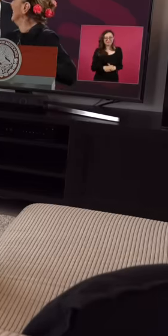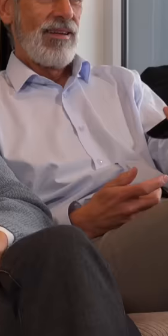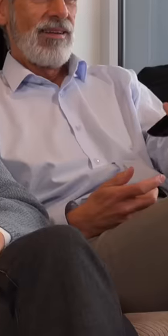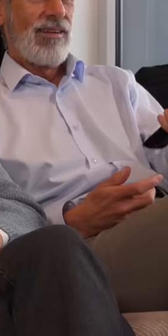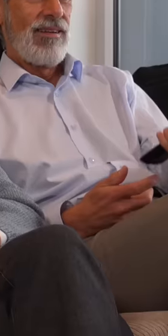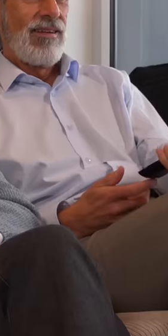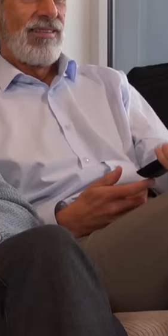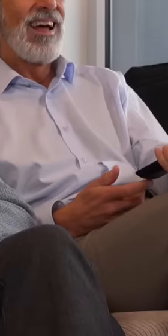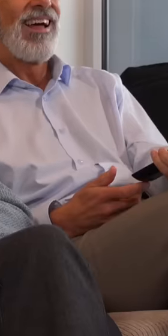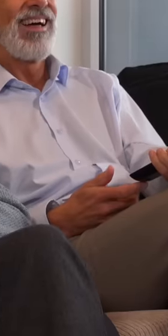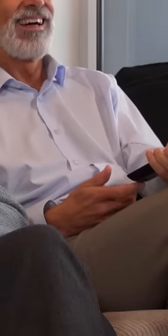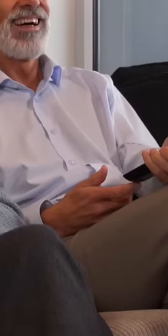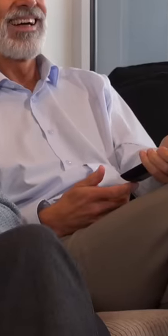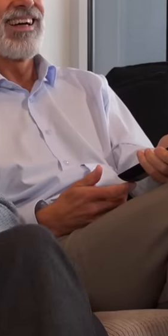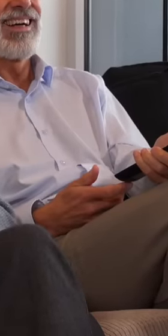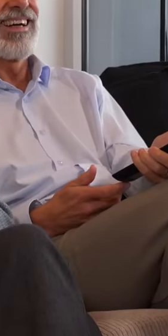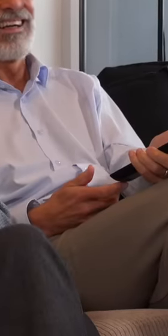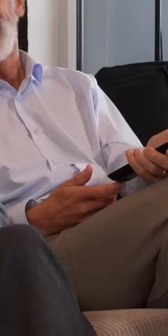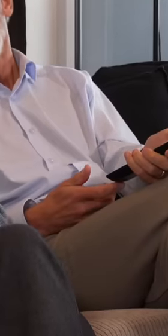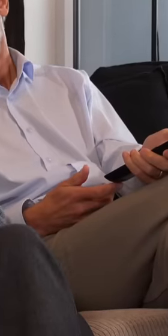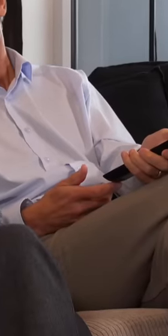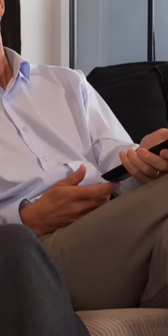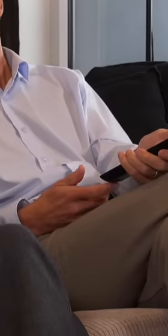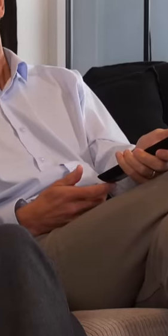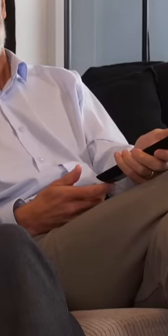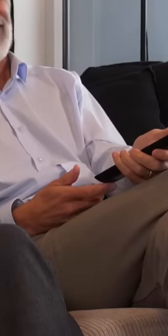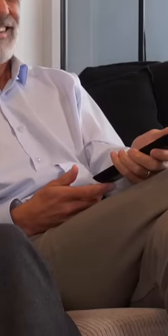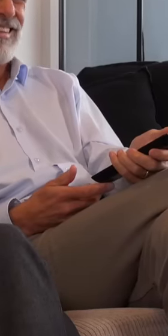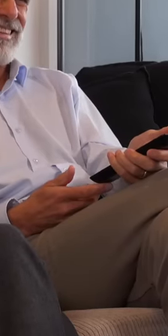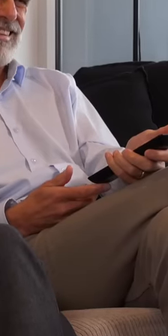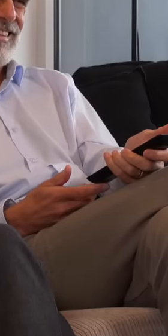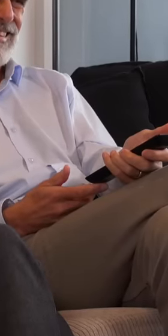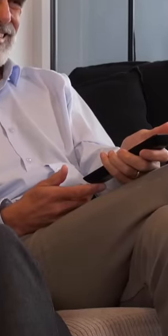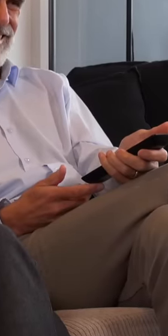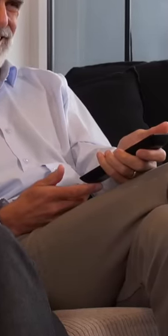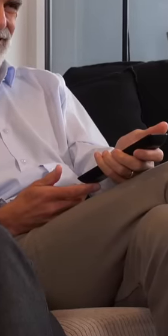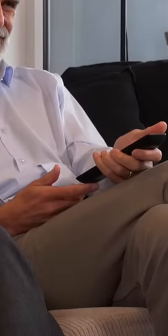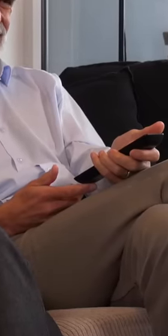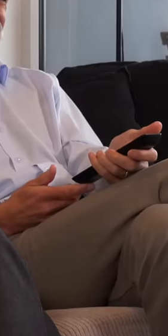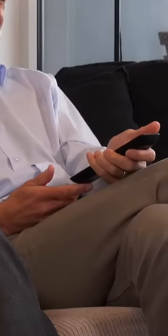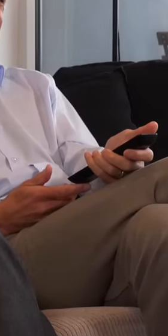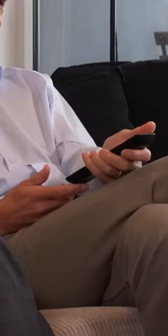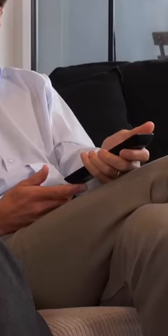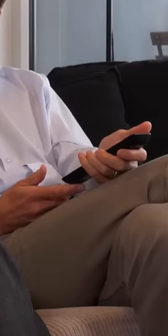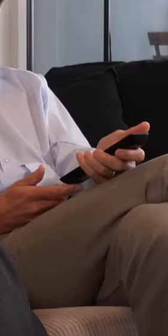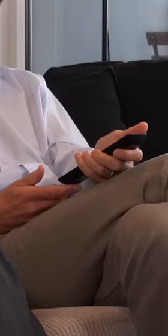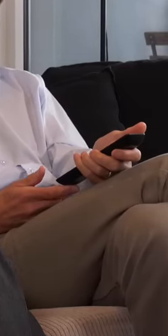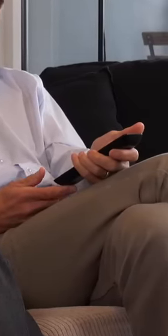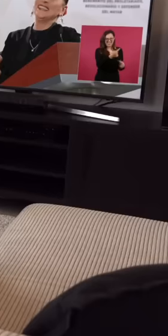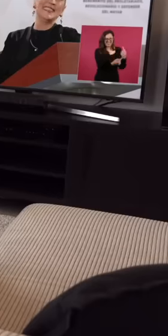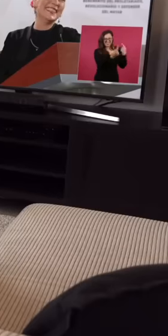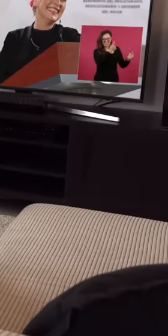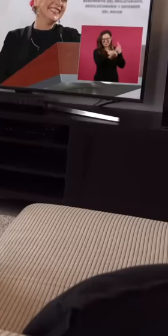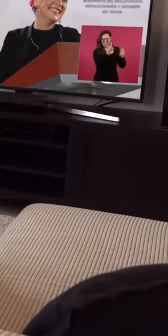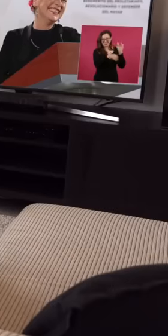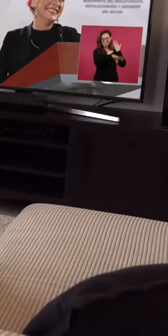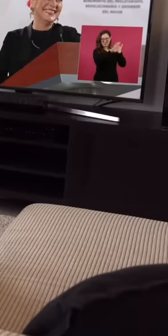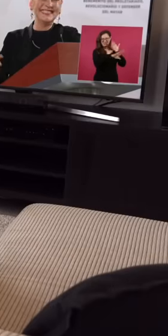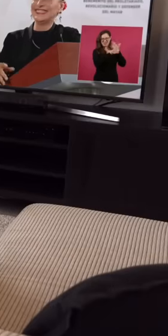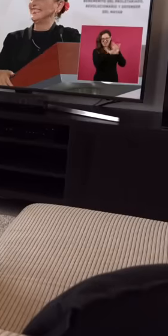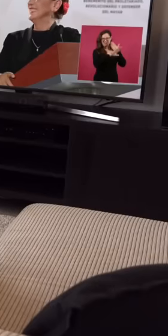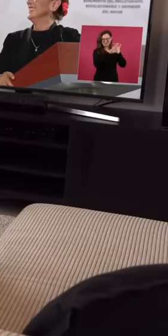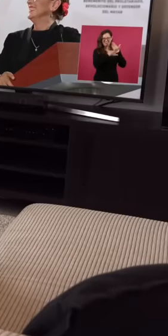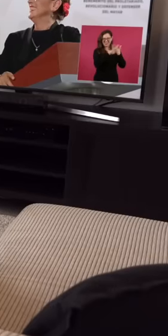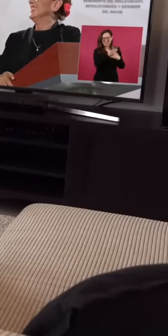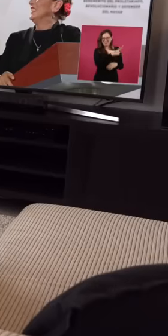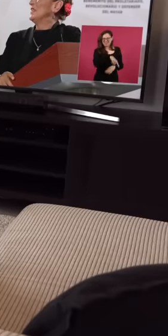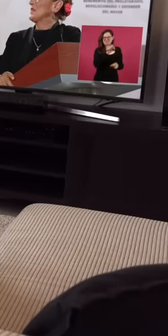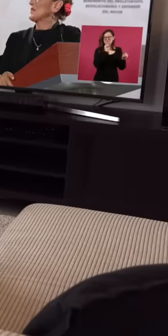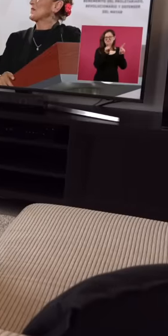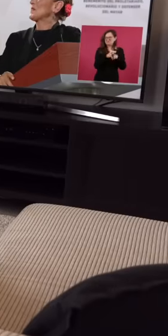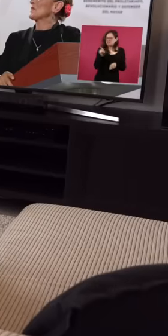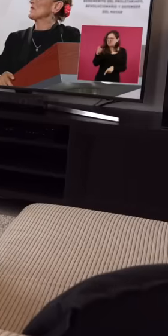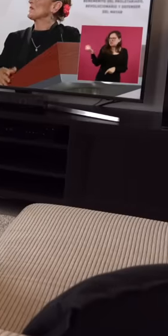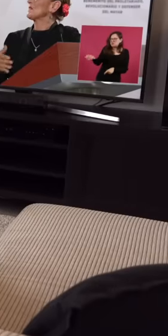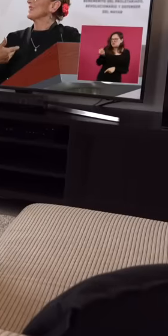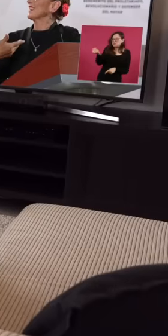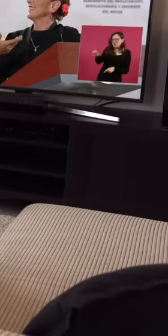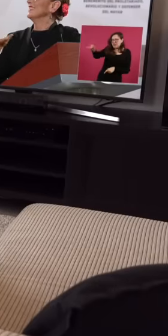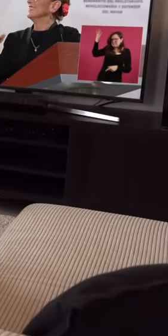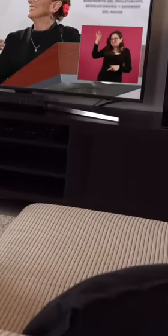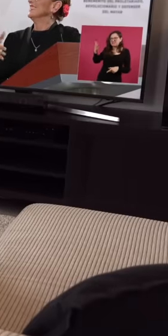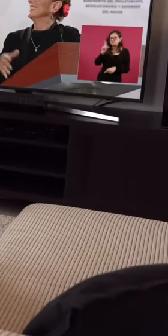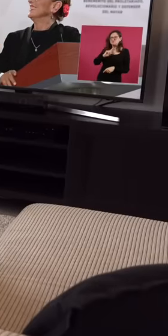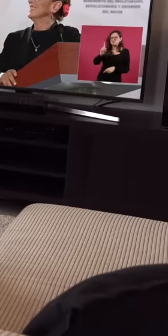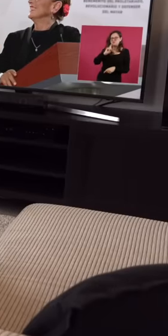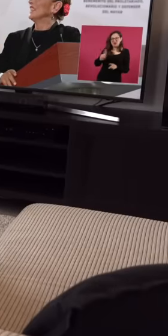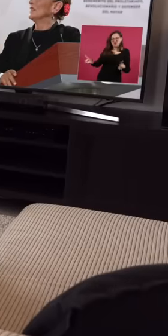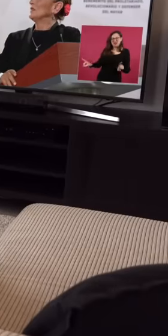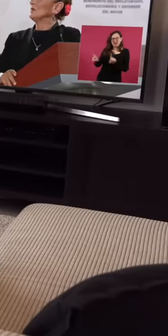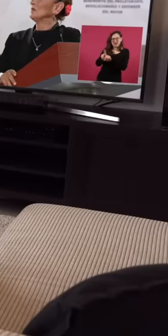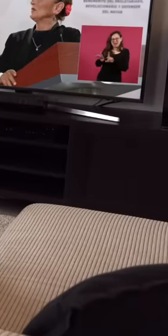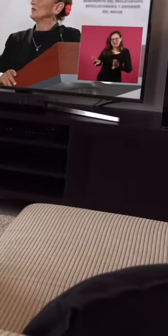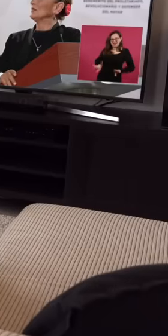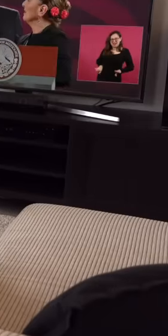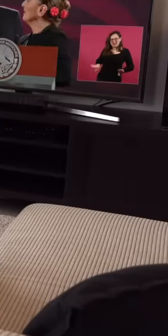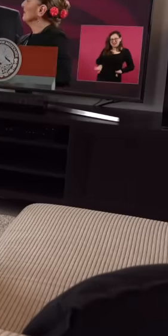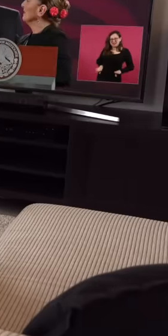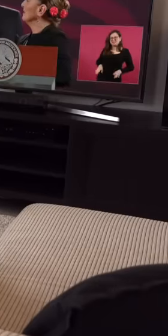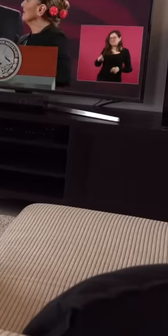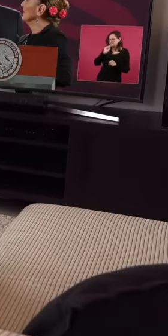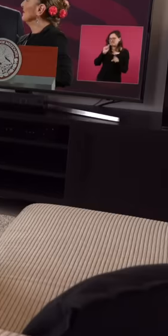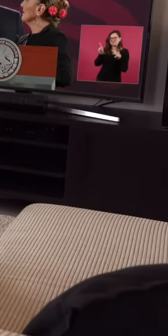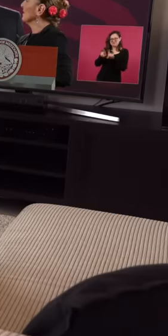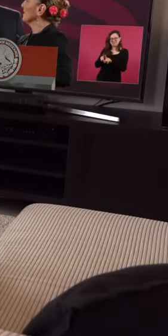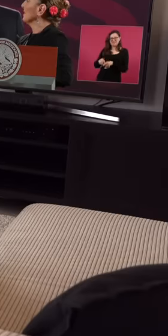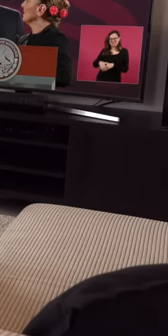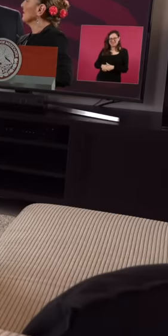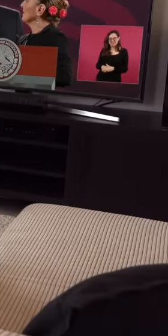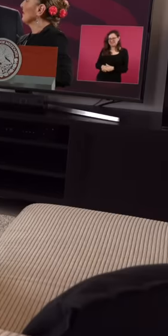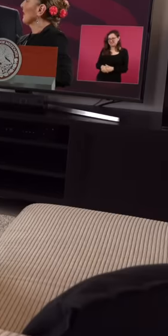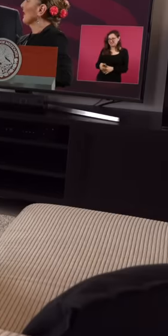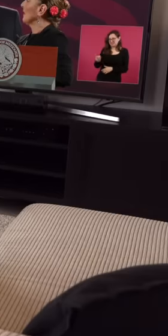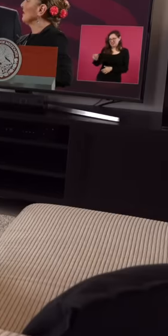Yes, that's what my adversaries, the conservatives, also say